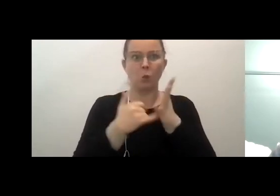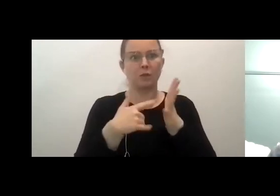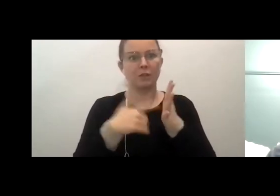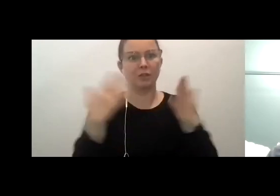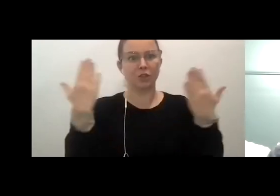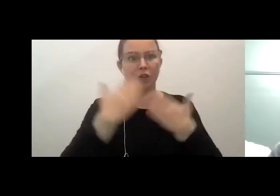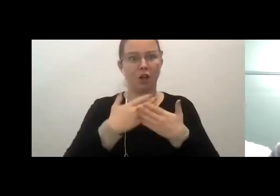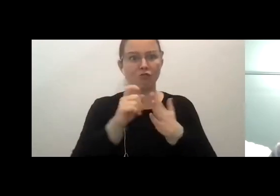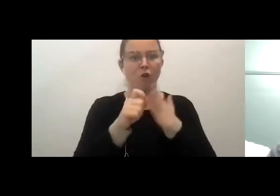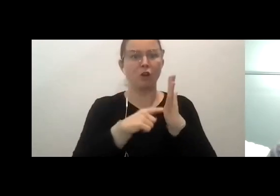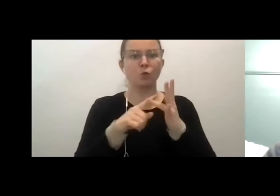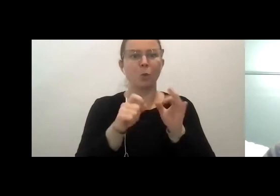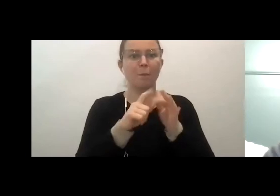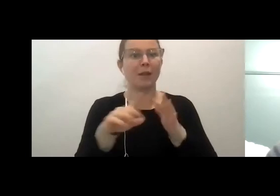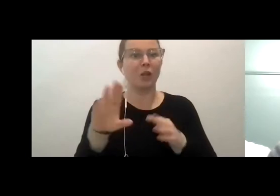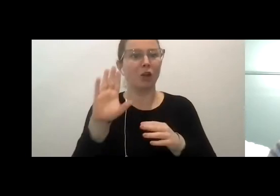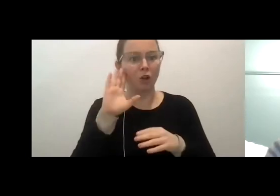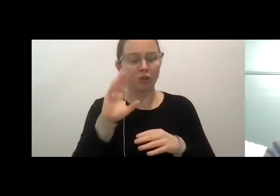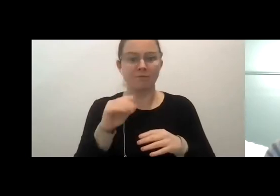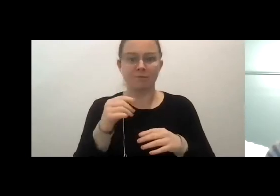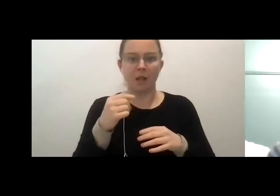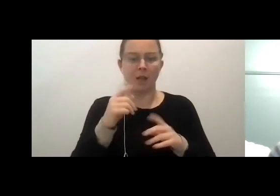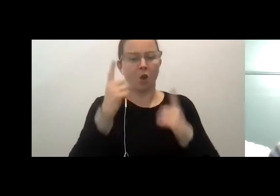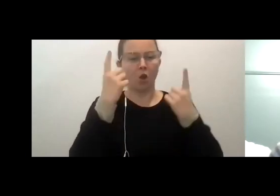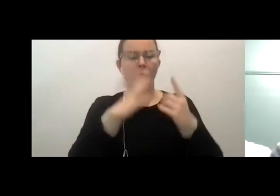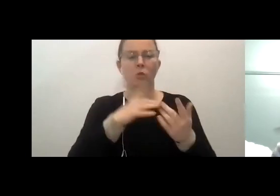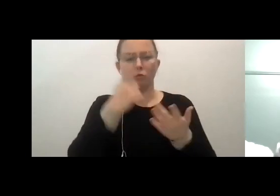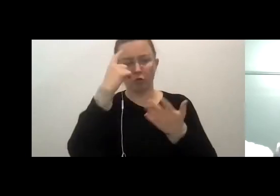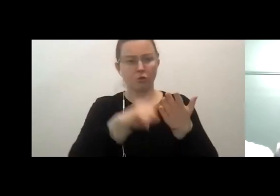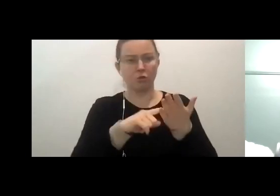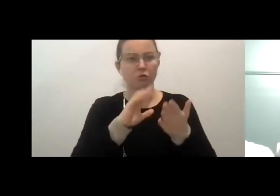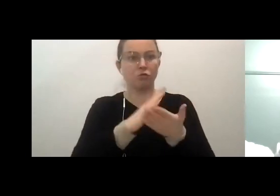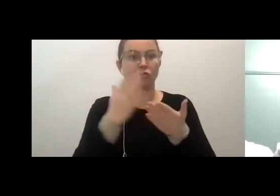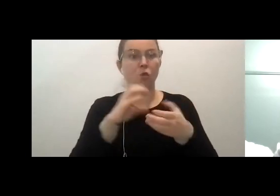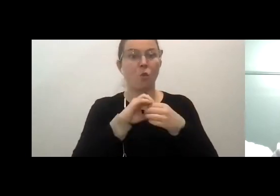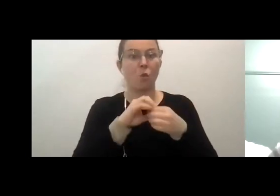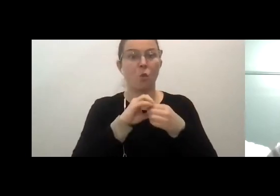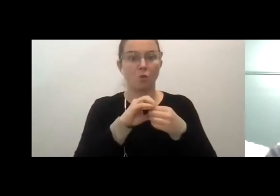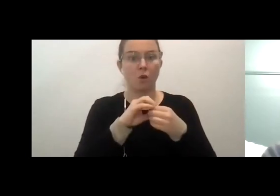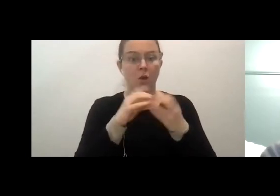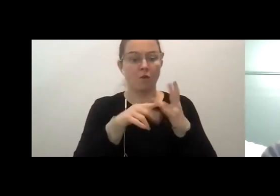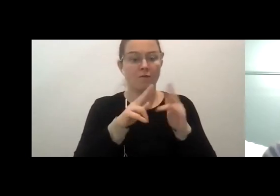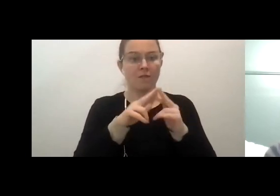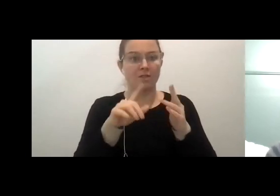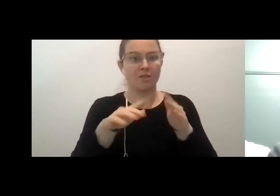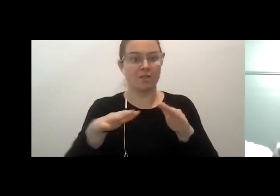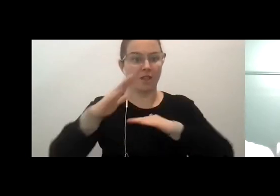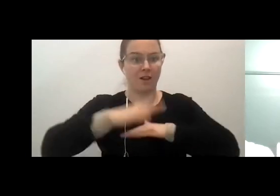by acknowledging the Traditional Owners of the land in which we stand, in my case, the Wurrundjuri people